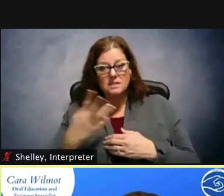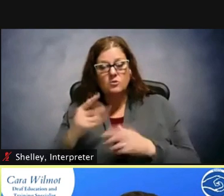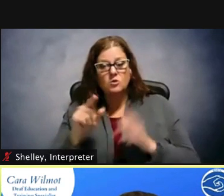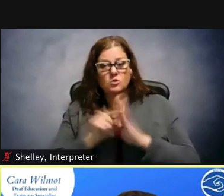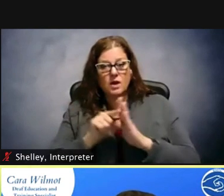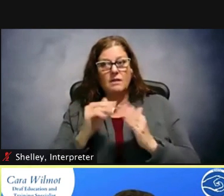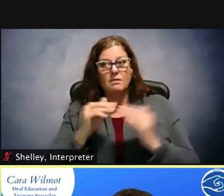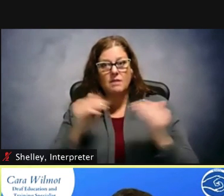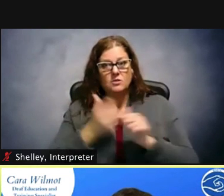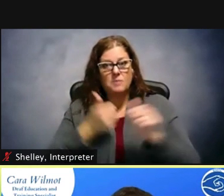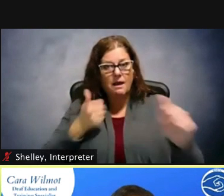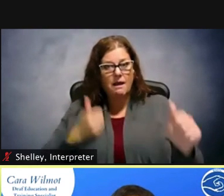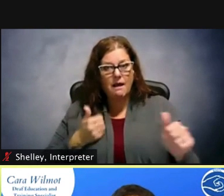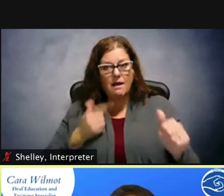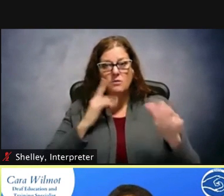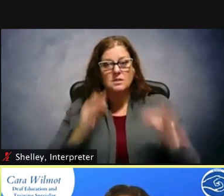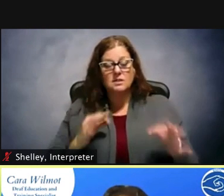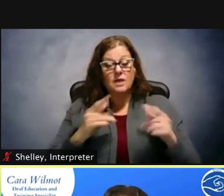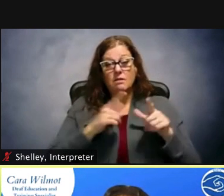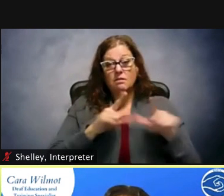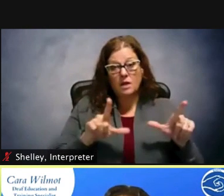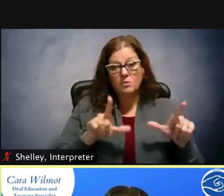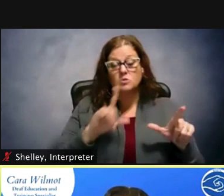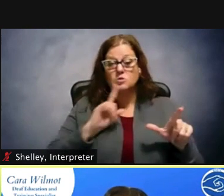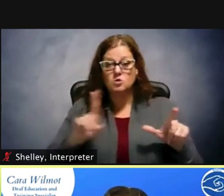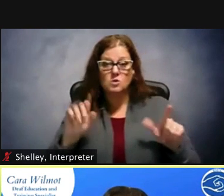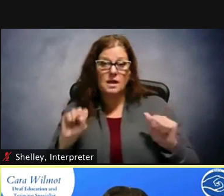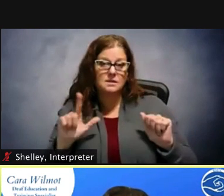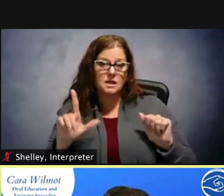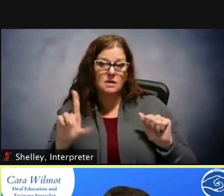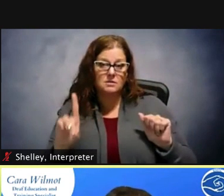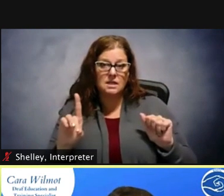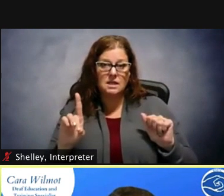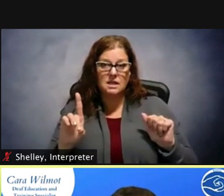do you determine if it's a language or truly SLD?” I don't know if you can pop on Annmarie?